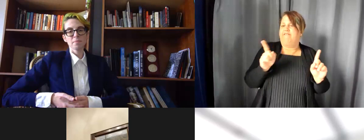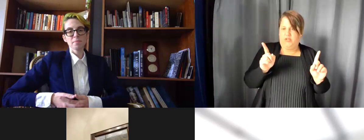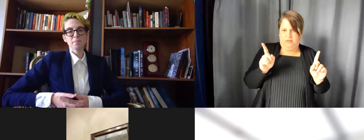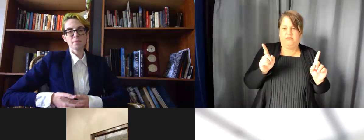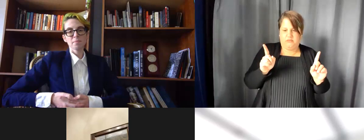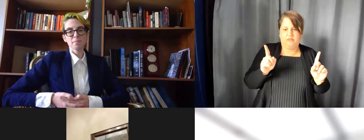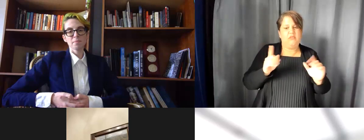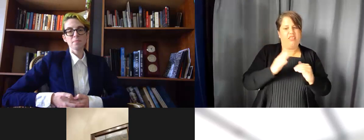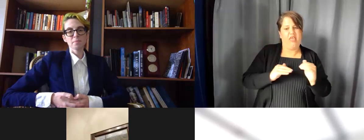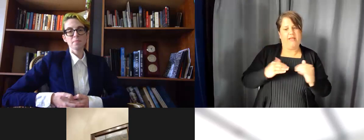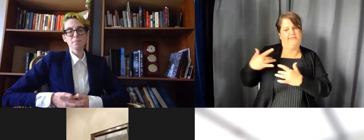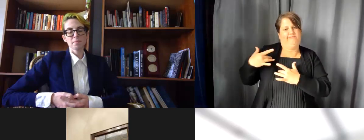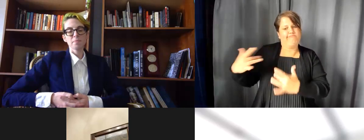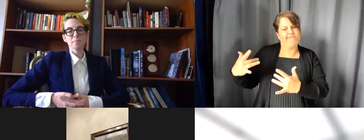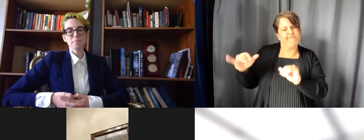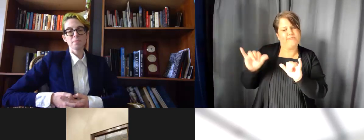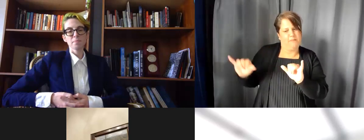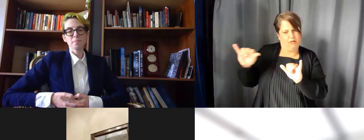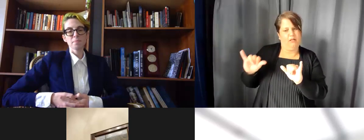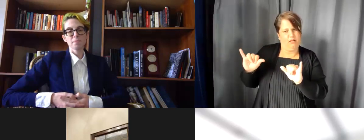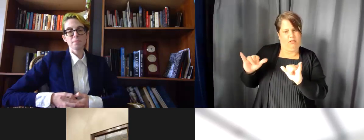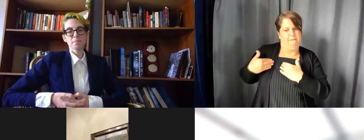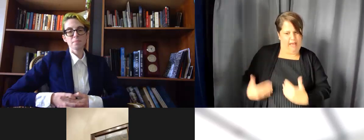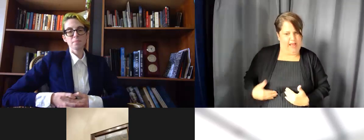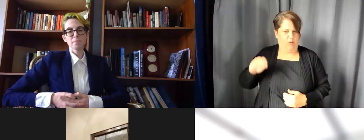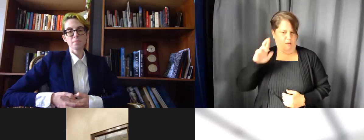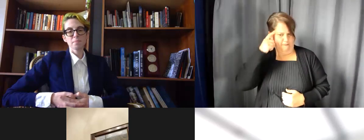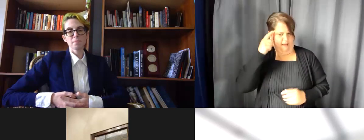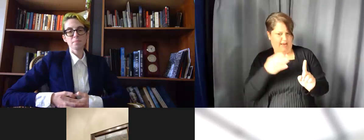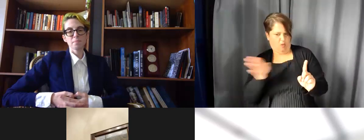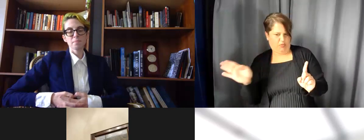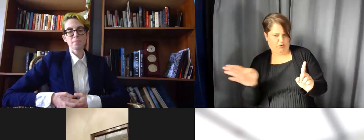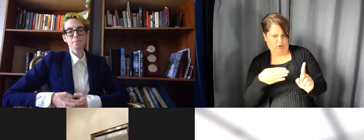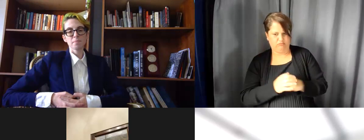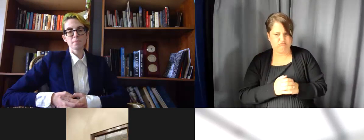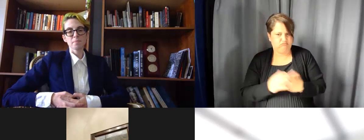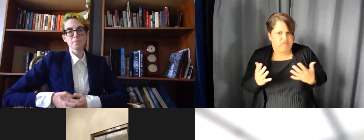Jordan Radford: take the call Jordan Radford: body online and requires different